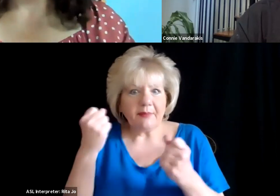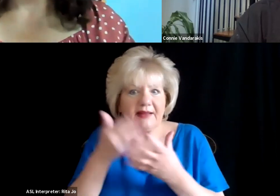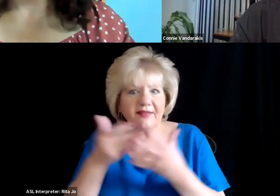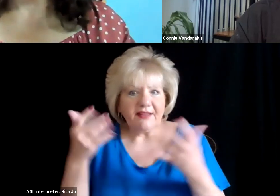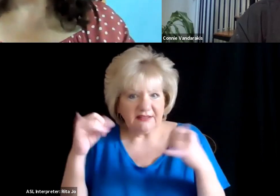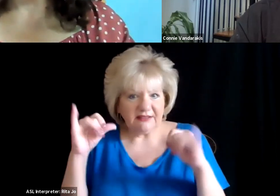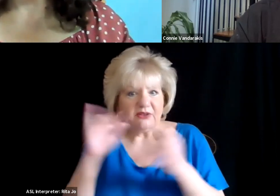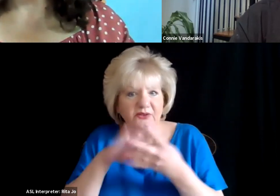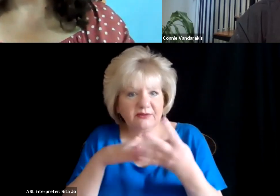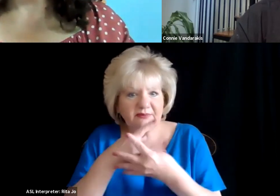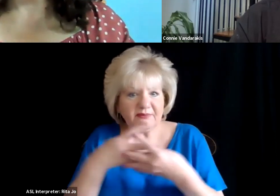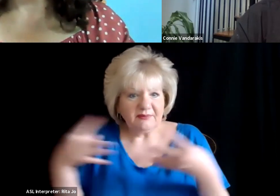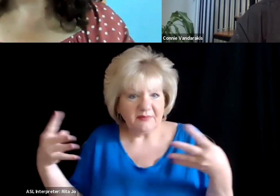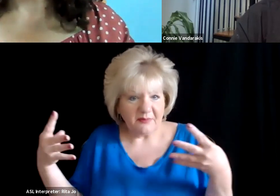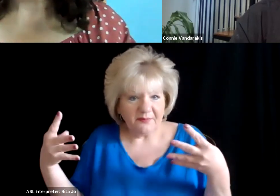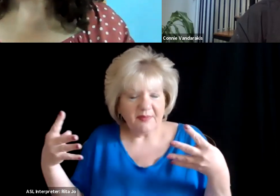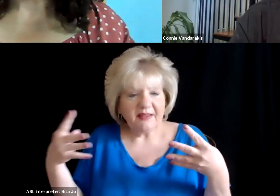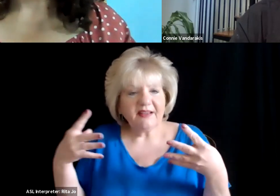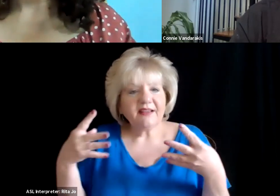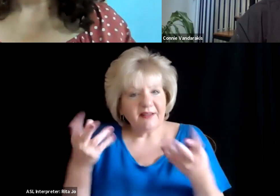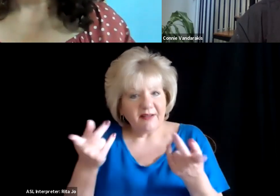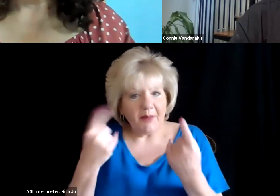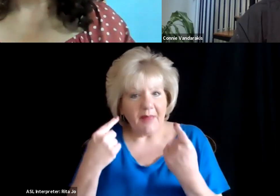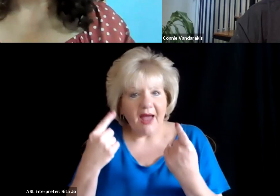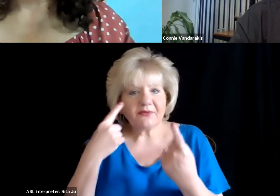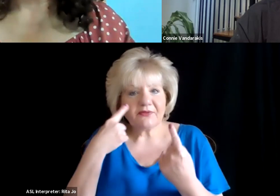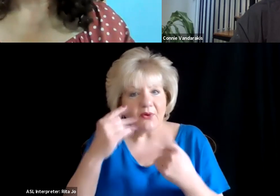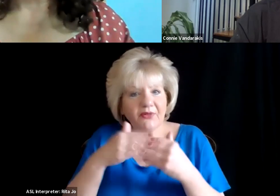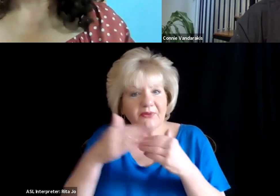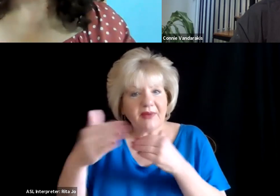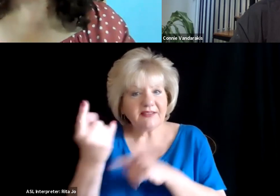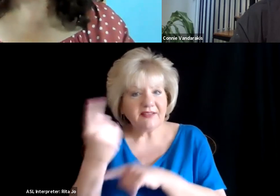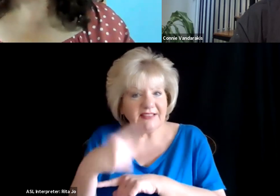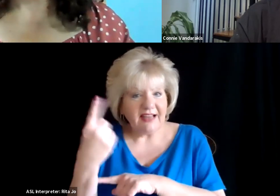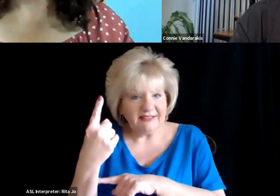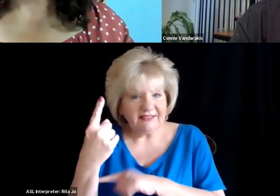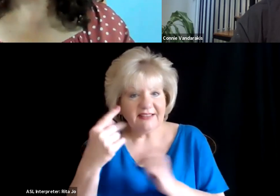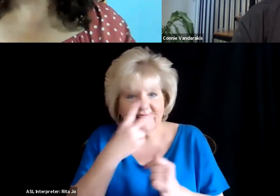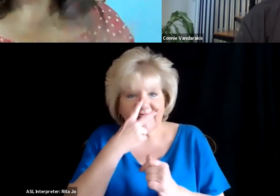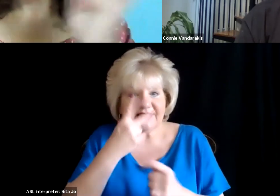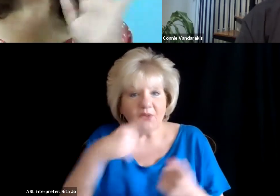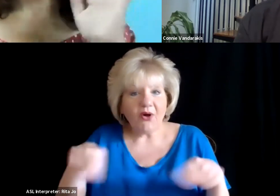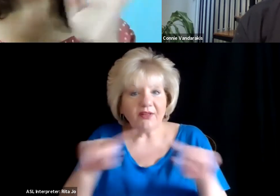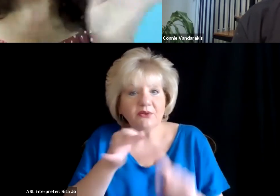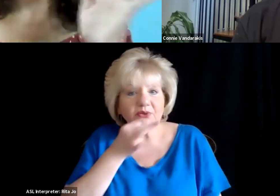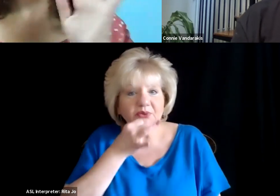So, tune in the rest of the day and we'll see you soon. Yes,